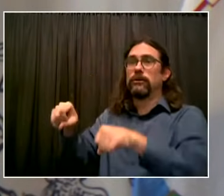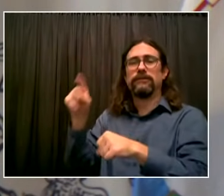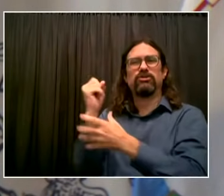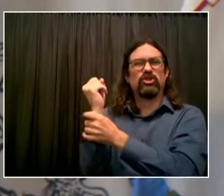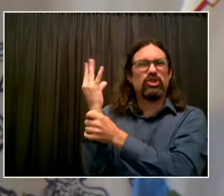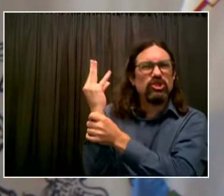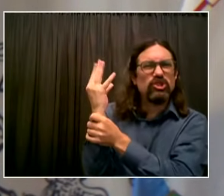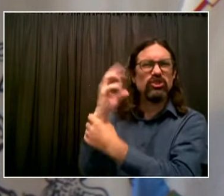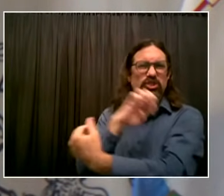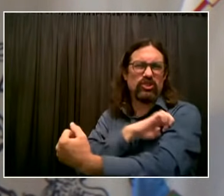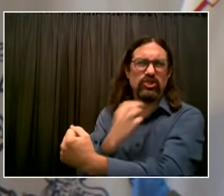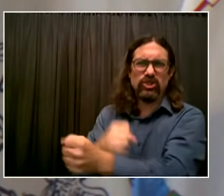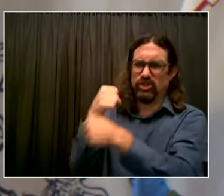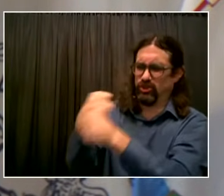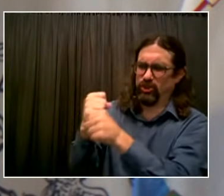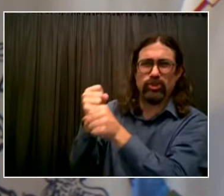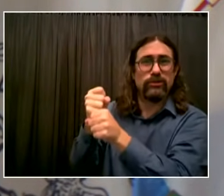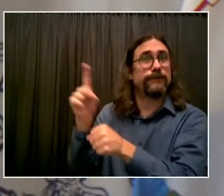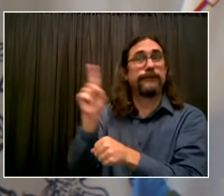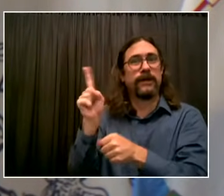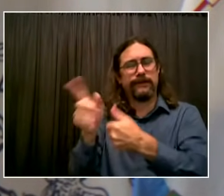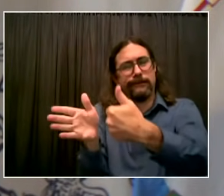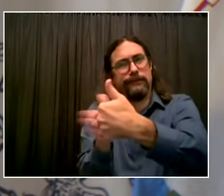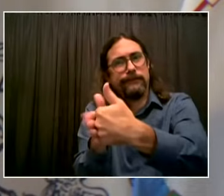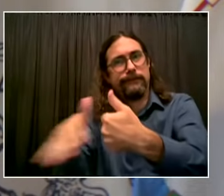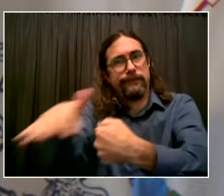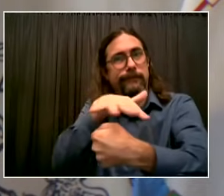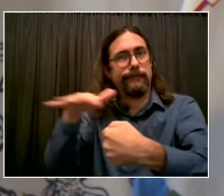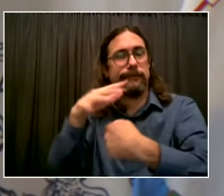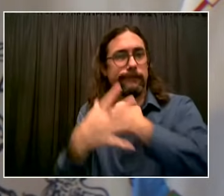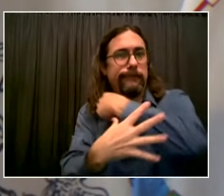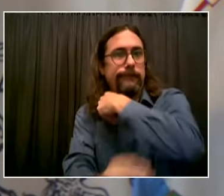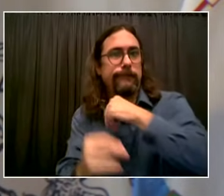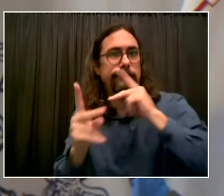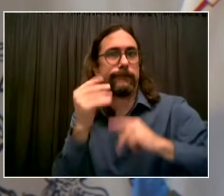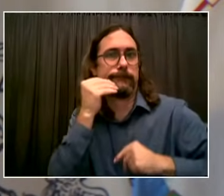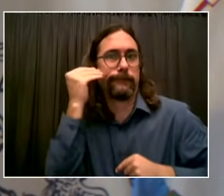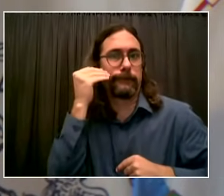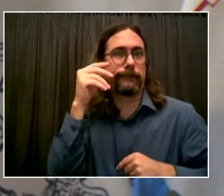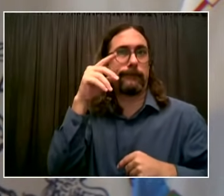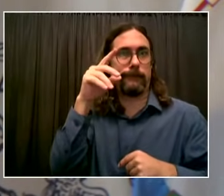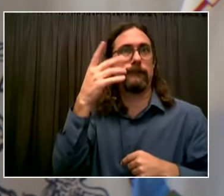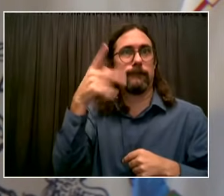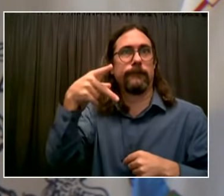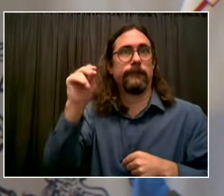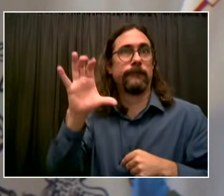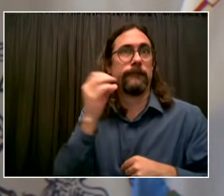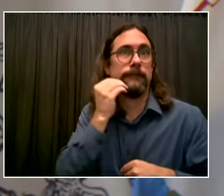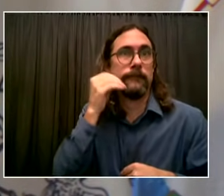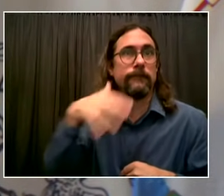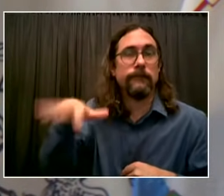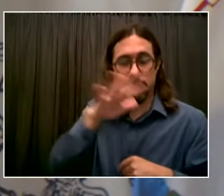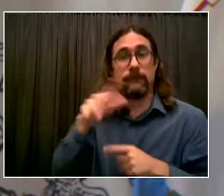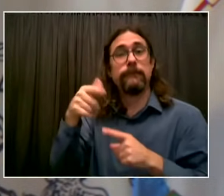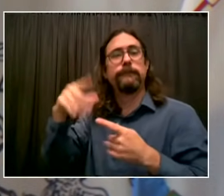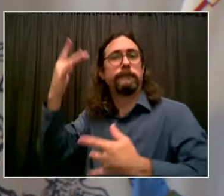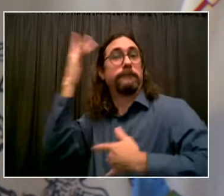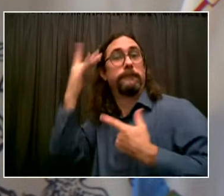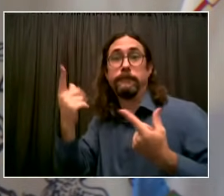WILL LEAN THE CITY OFF TO ELECTRIC VEHICLES WILL HELP OTHER HEALTH AILMENTS. TODAY IS A GREAT DAY, IT'S A